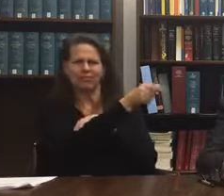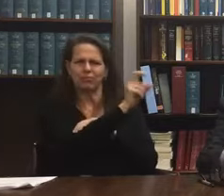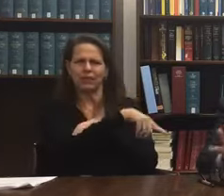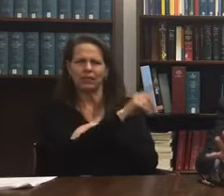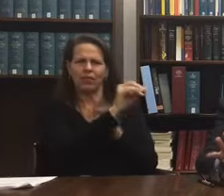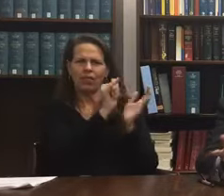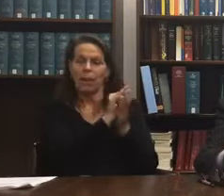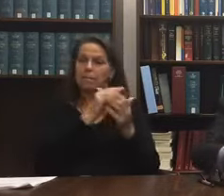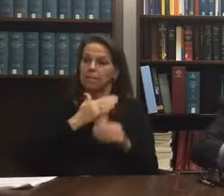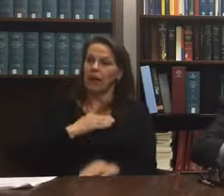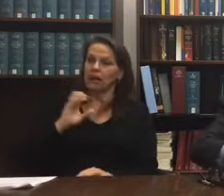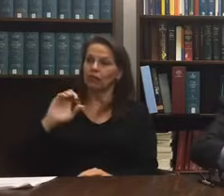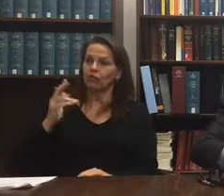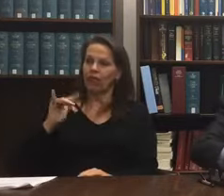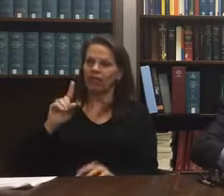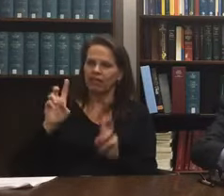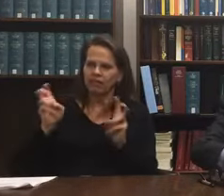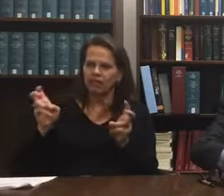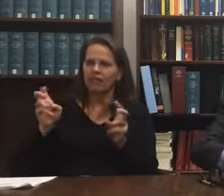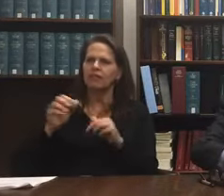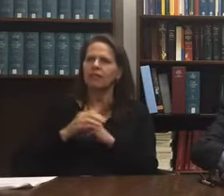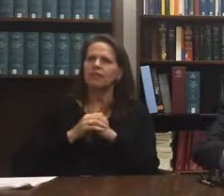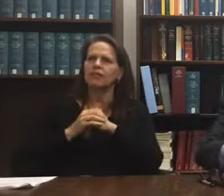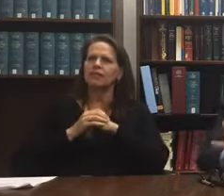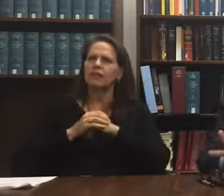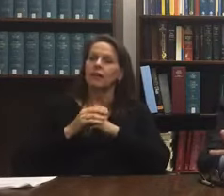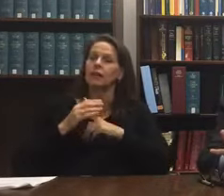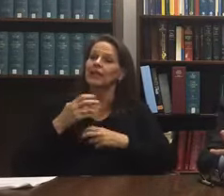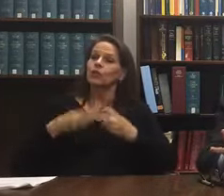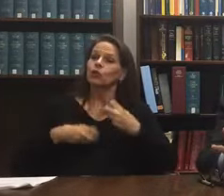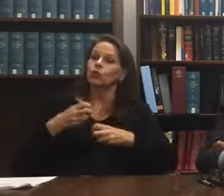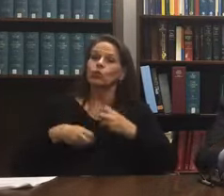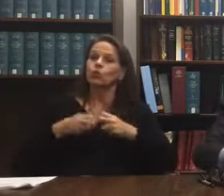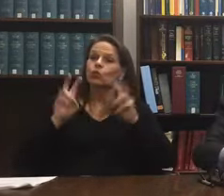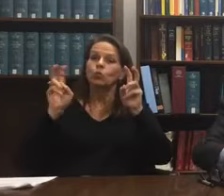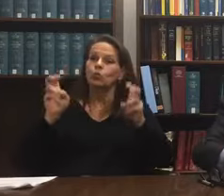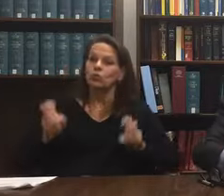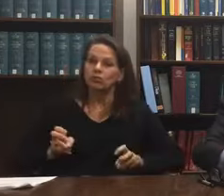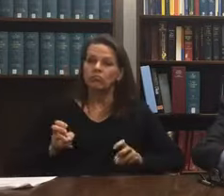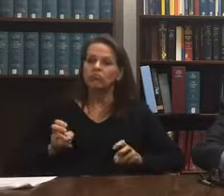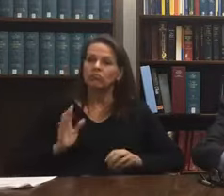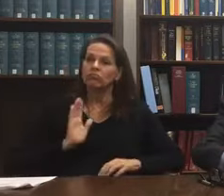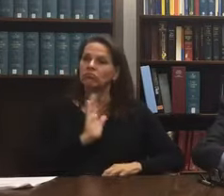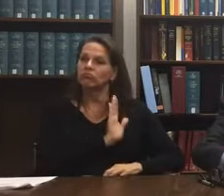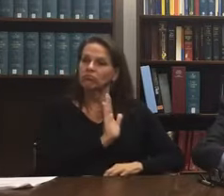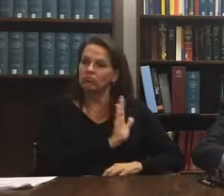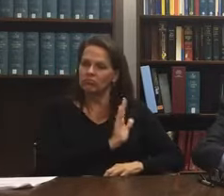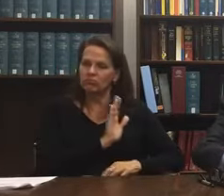is my child this is what issues they've had to deal with these are the health